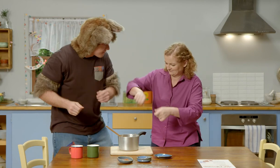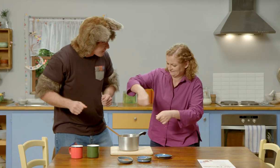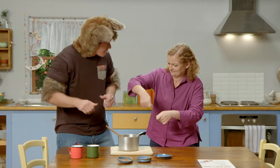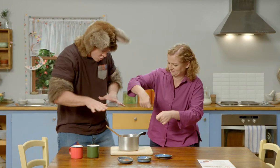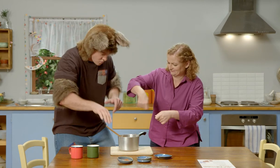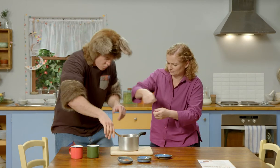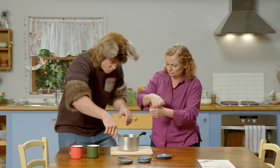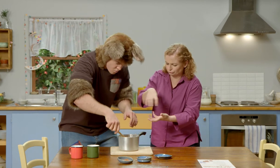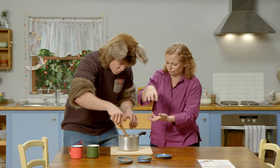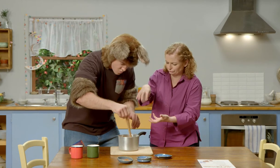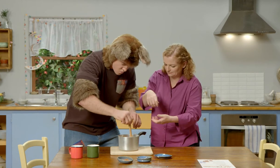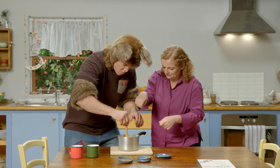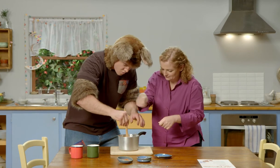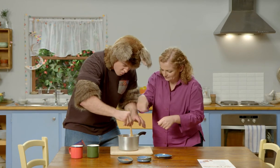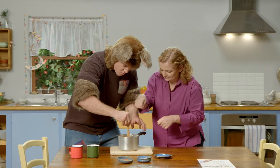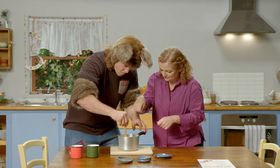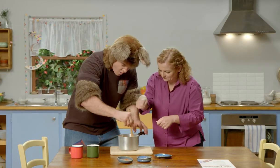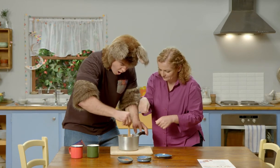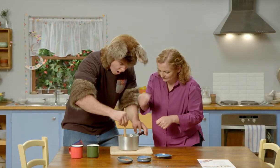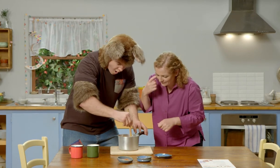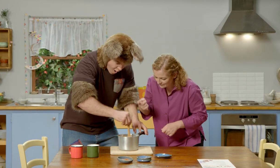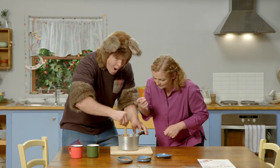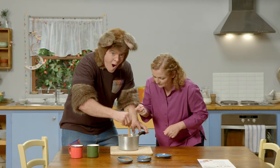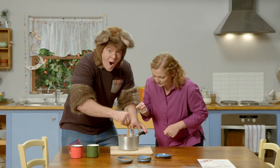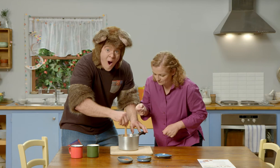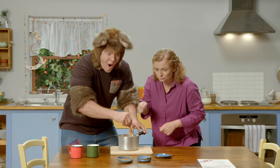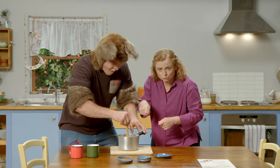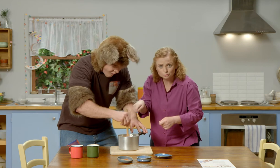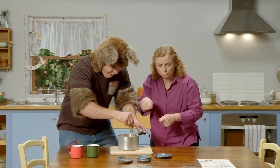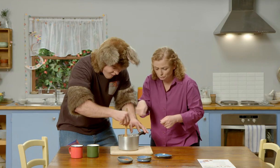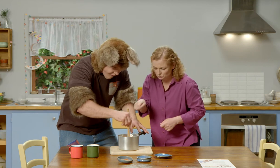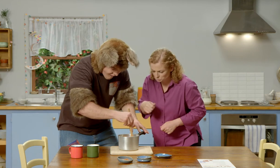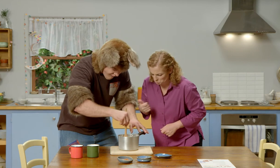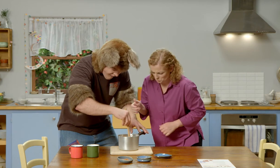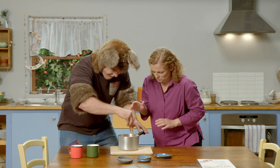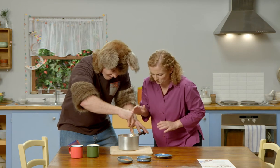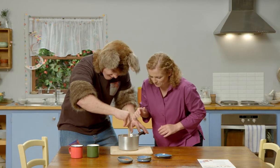That's good. Now give it a good stir. That’s it, all right.